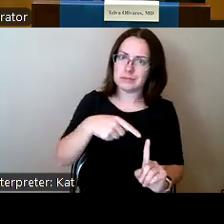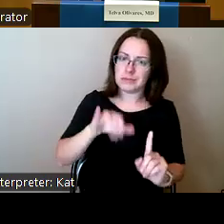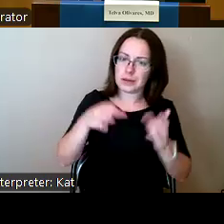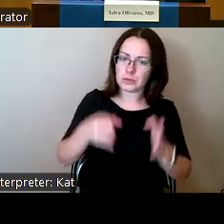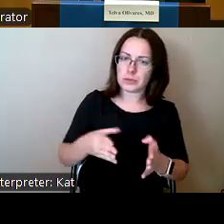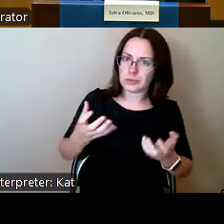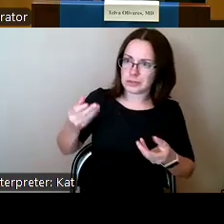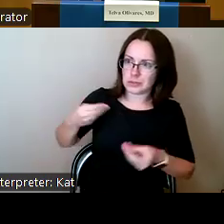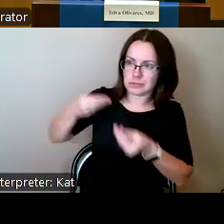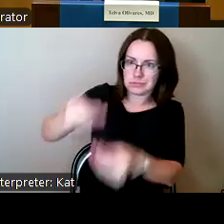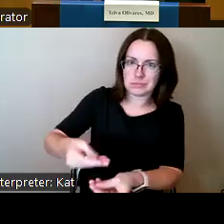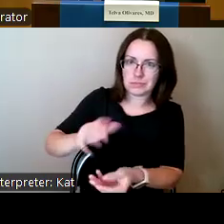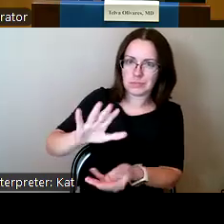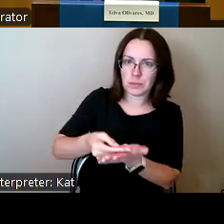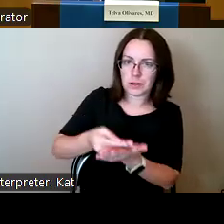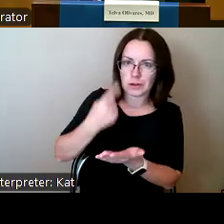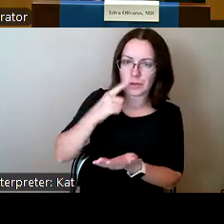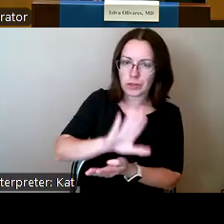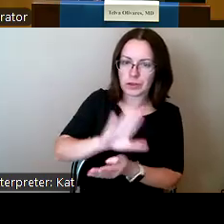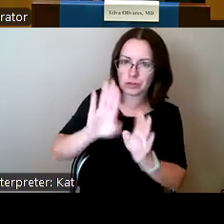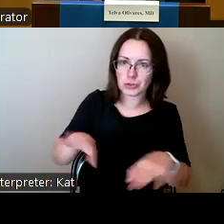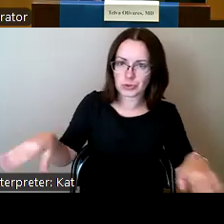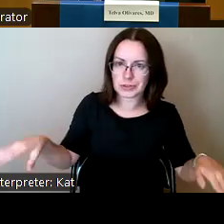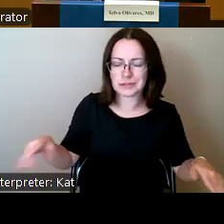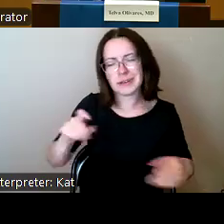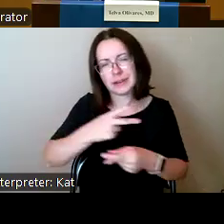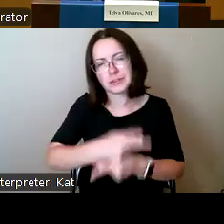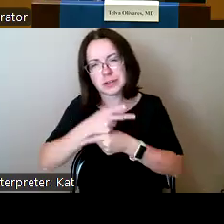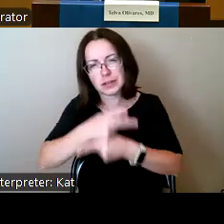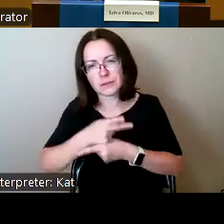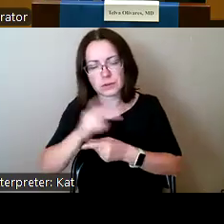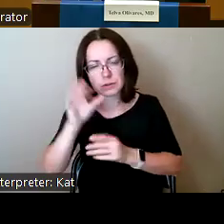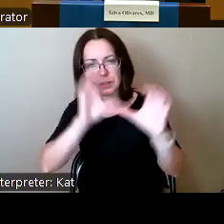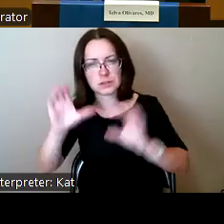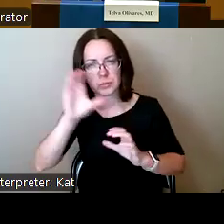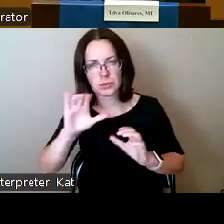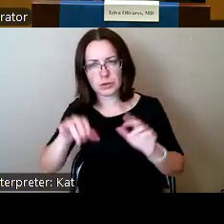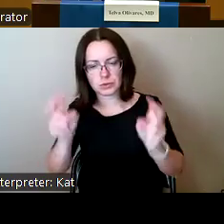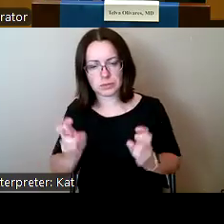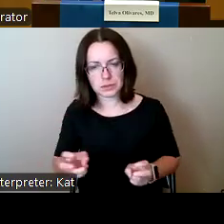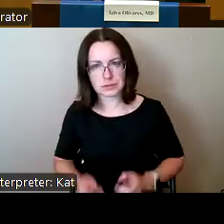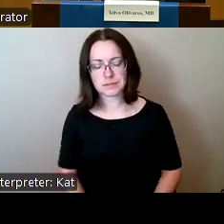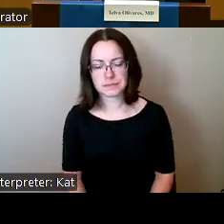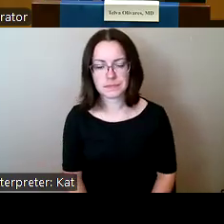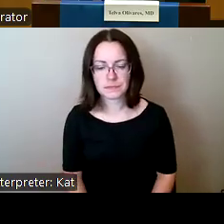or on and on those kinds of things need to be very carefully and deeply explored um and what else we